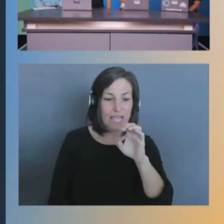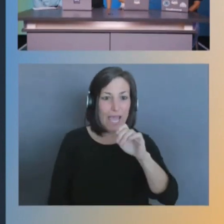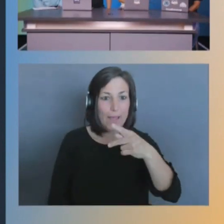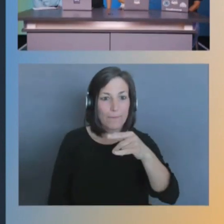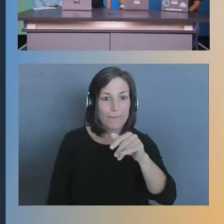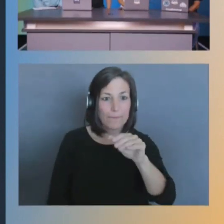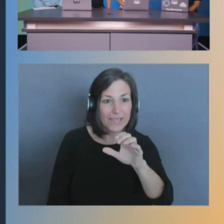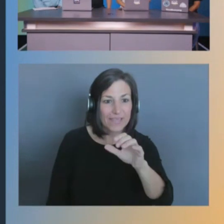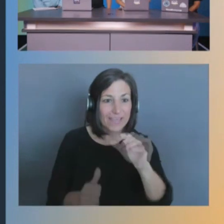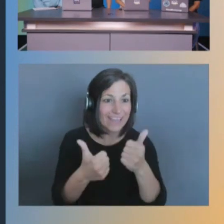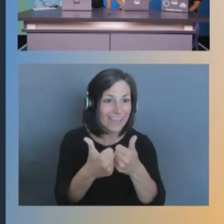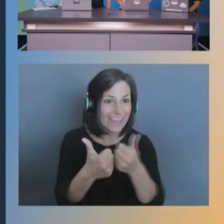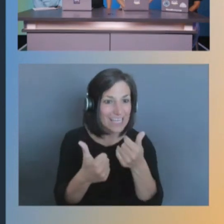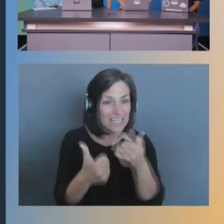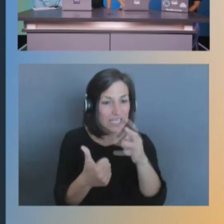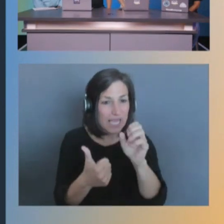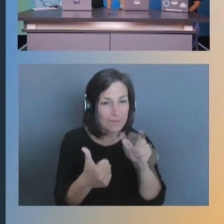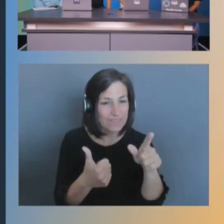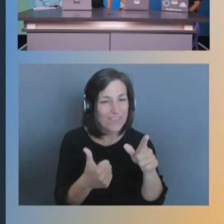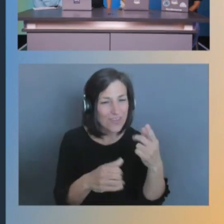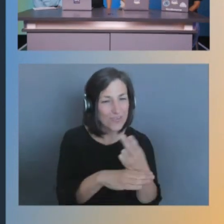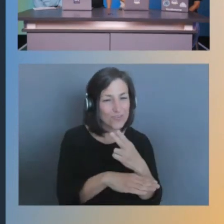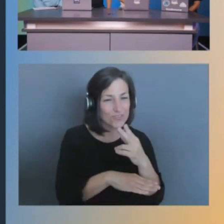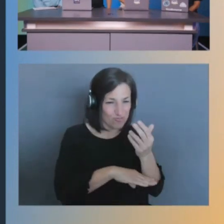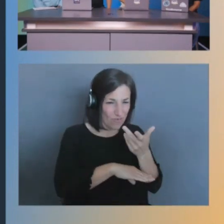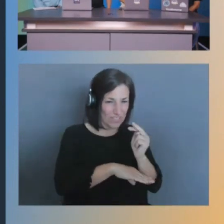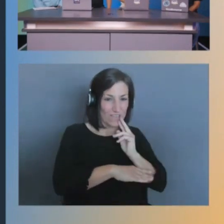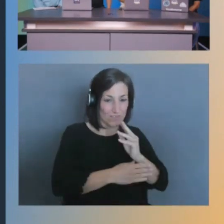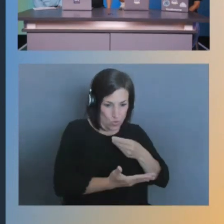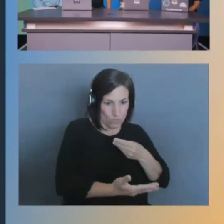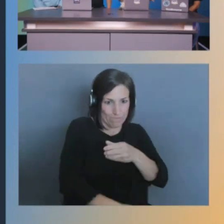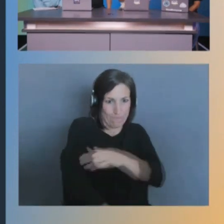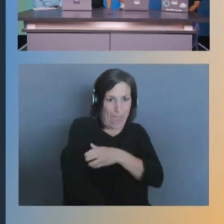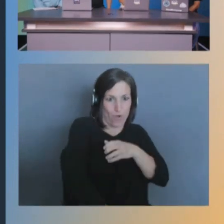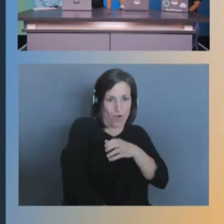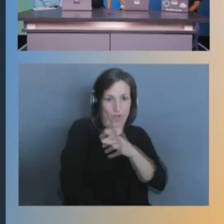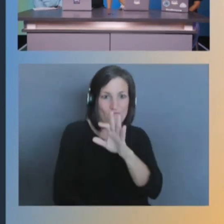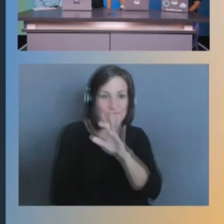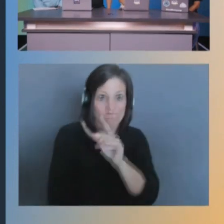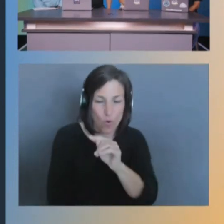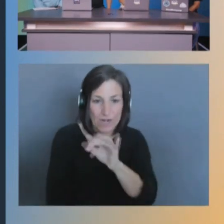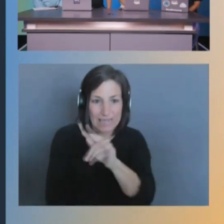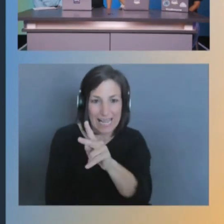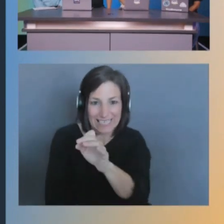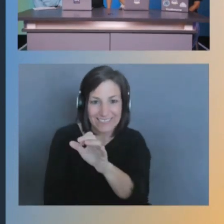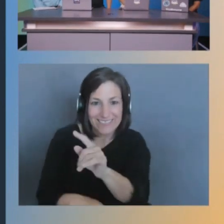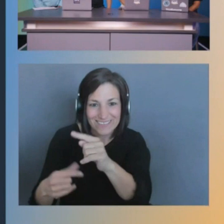to power "Fortnite" and Unreal Engine, and they've found that C7g instances meet their requirements